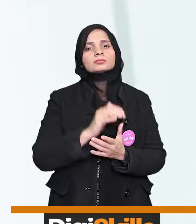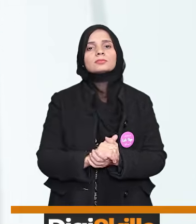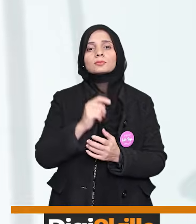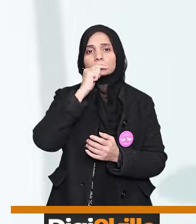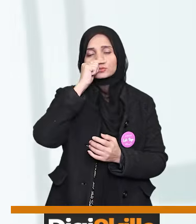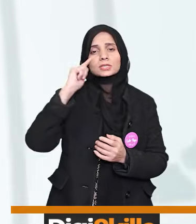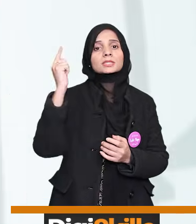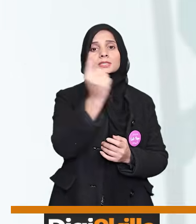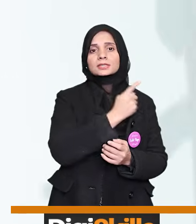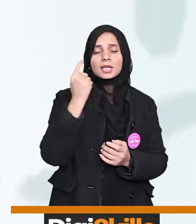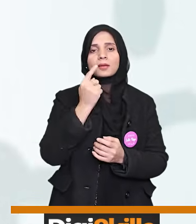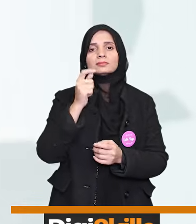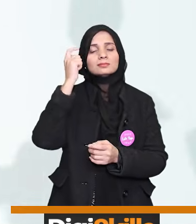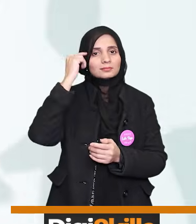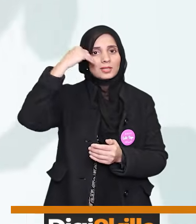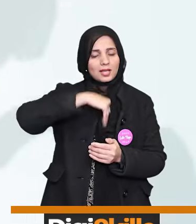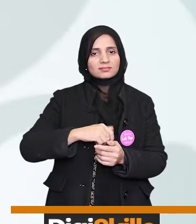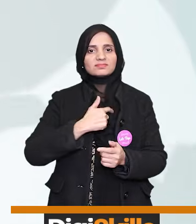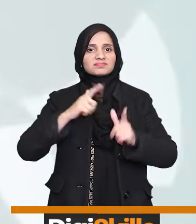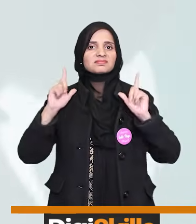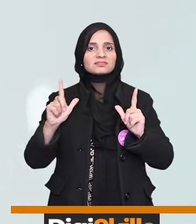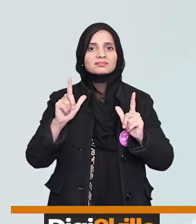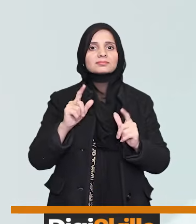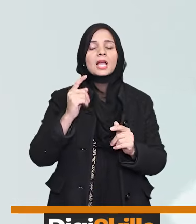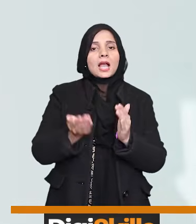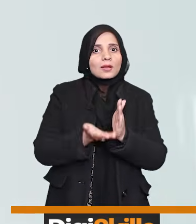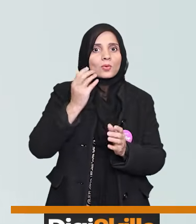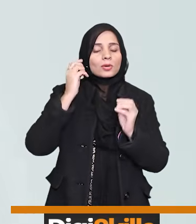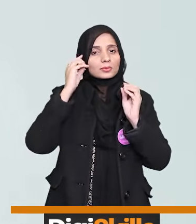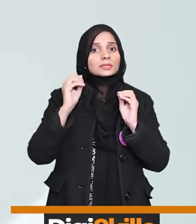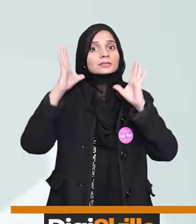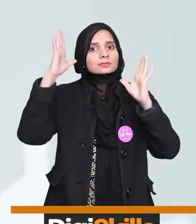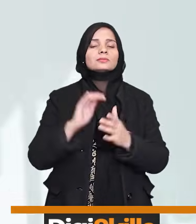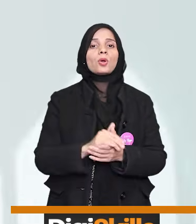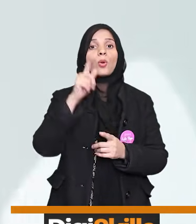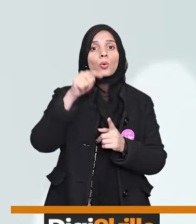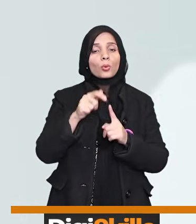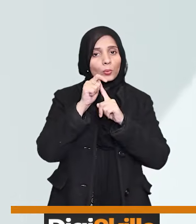To instill in the Muslims the confidence that they are worthy of,